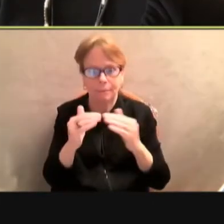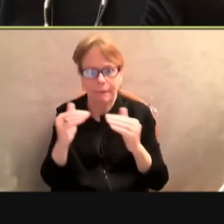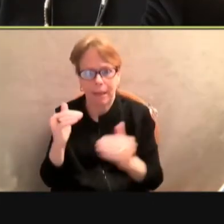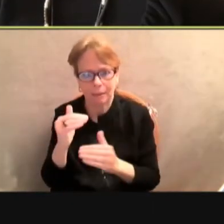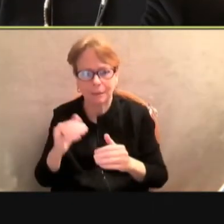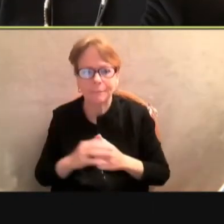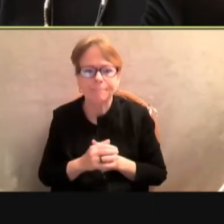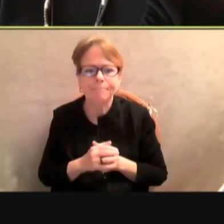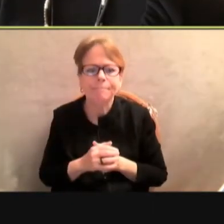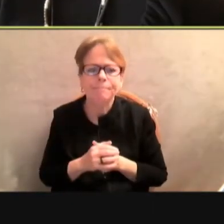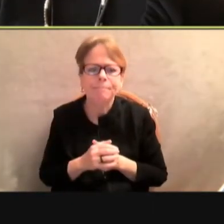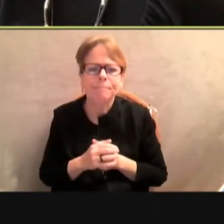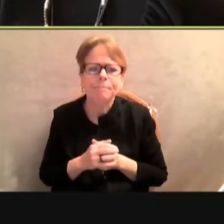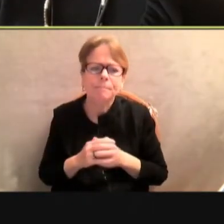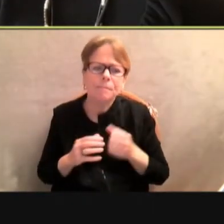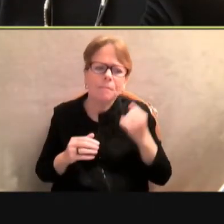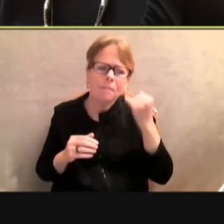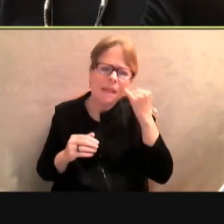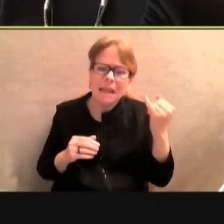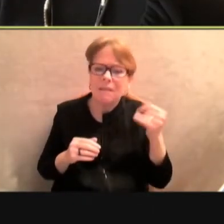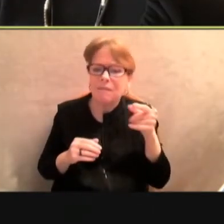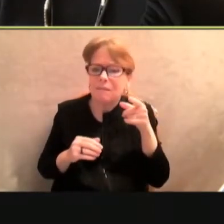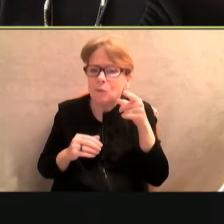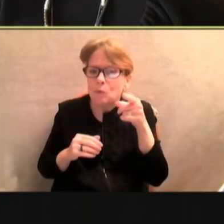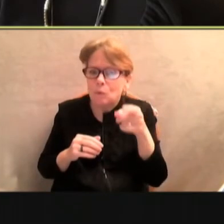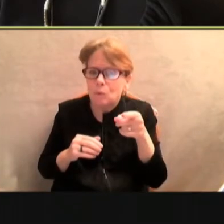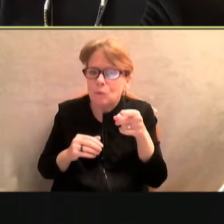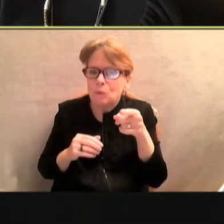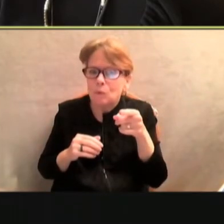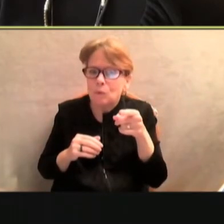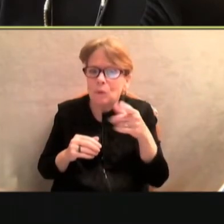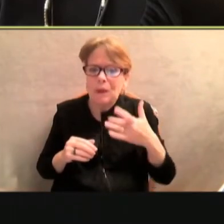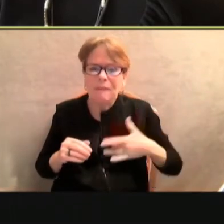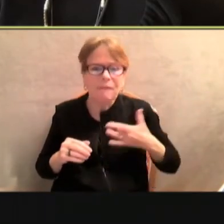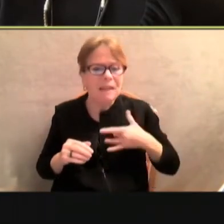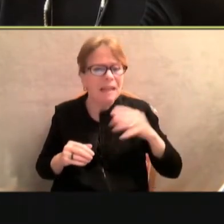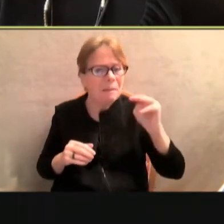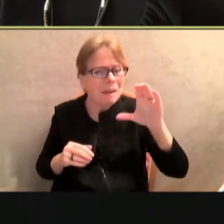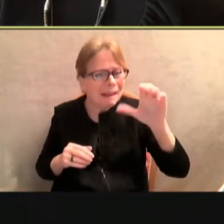you received less accommodations than you need for the MCAT or no accommodations at